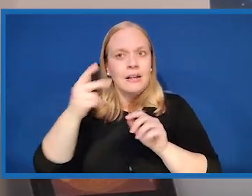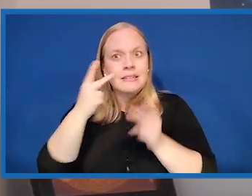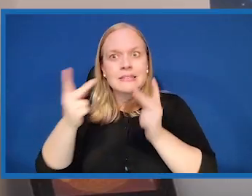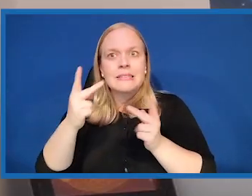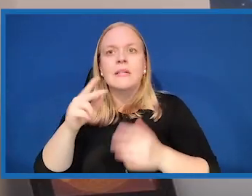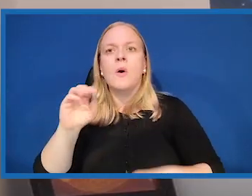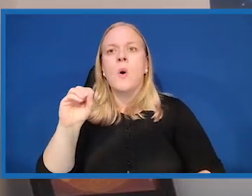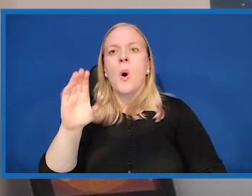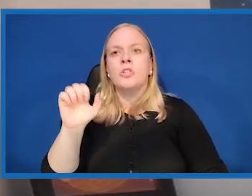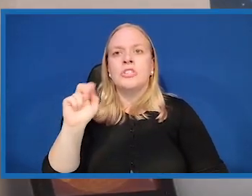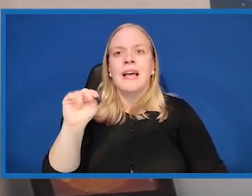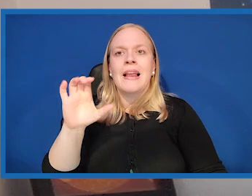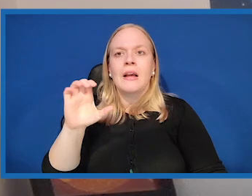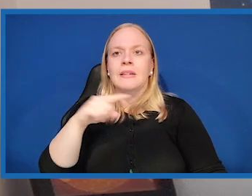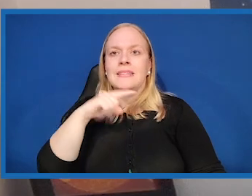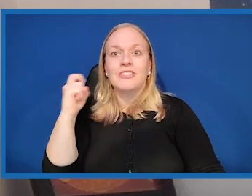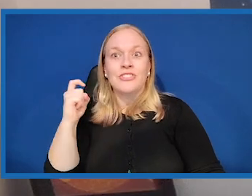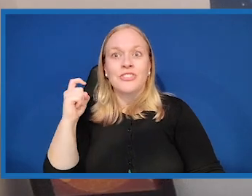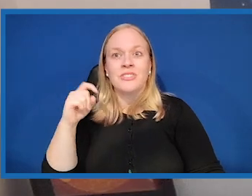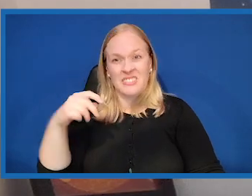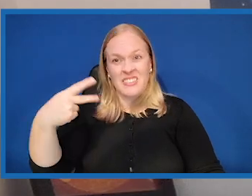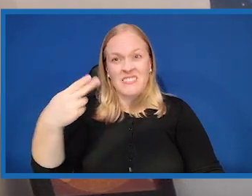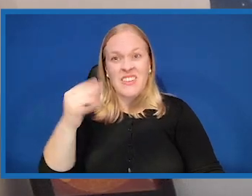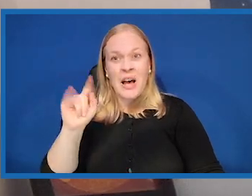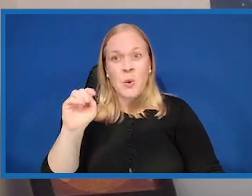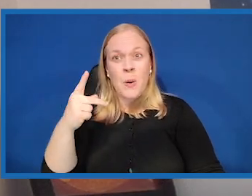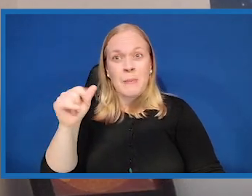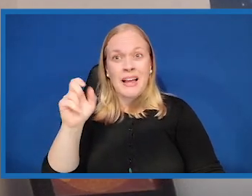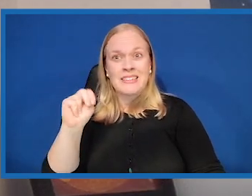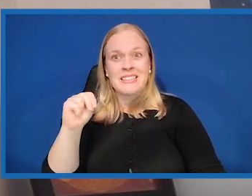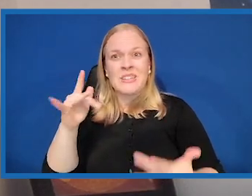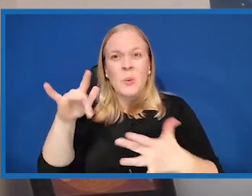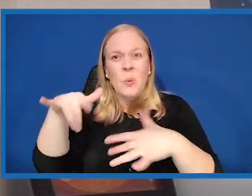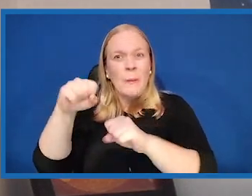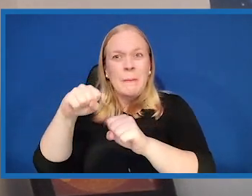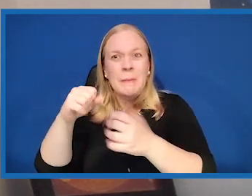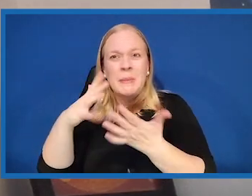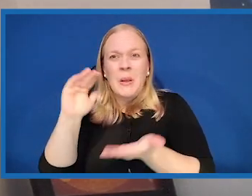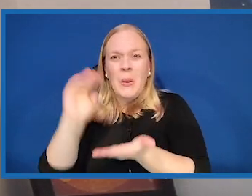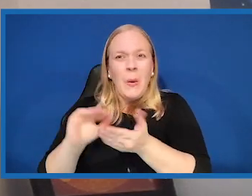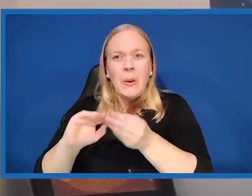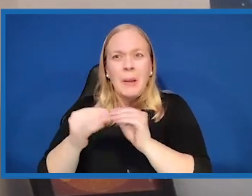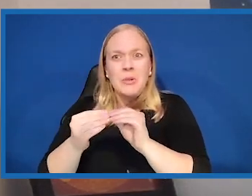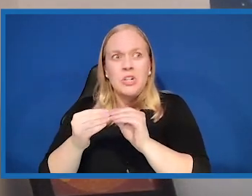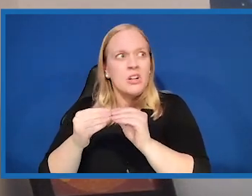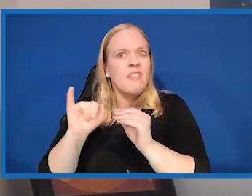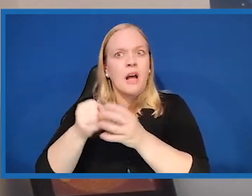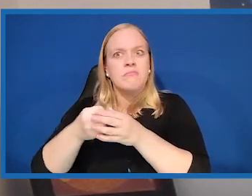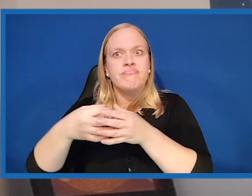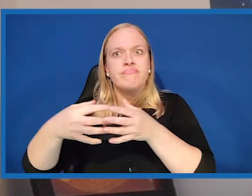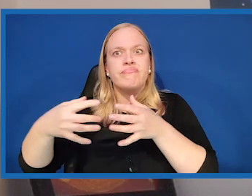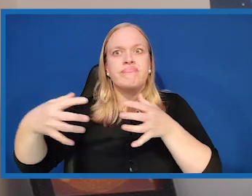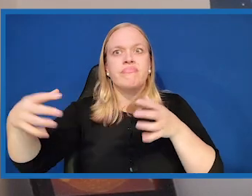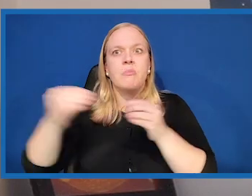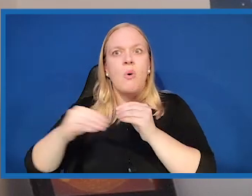AND THEY'RE ACTUALLY EXTENDING OVER THE LAST DECADE OR SO. SO, WE KNOW THAT. UM, THEN WE GO BACK TO THE-THE FIELD AND-AND WE USE VESSELS.